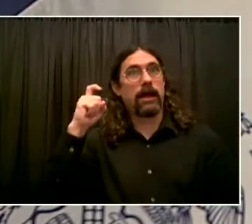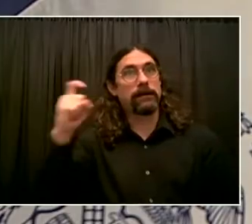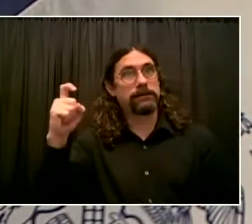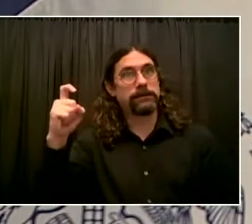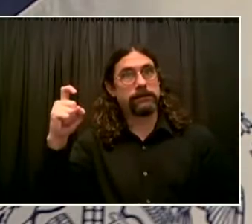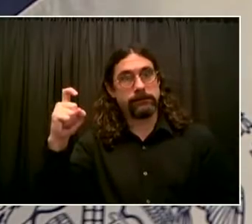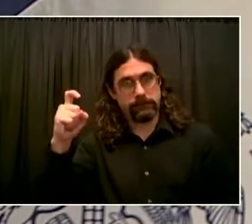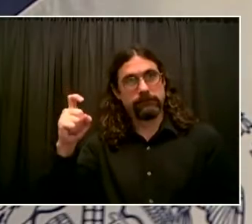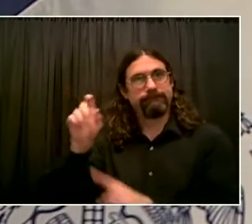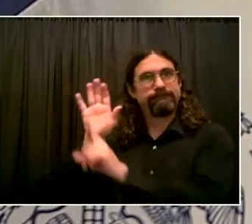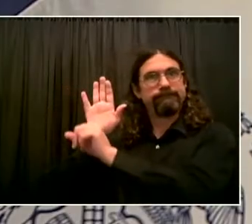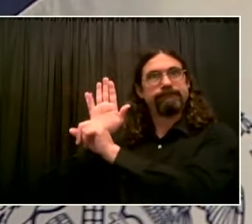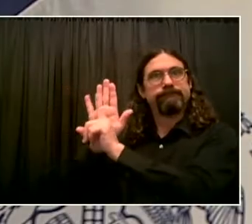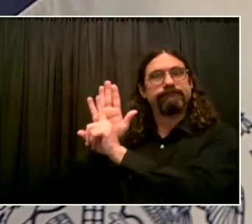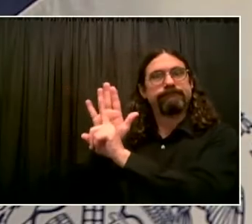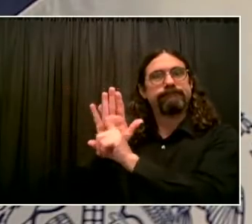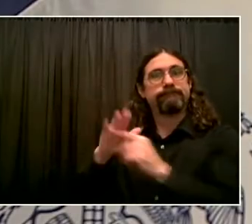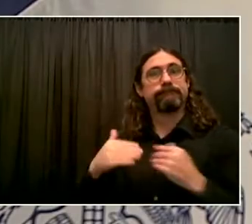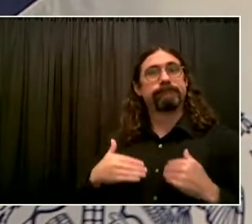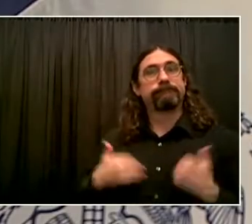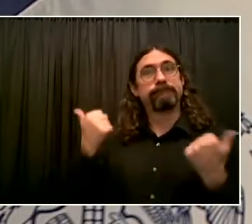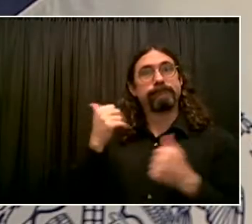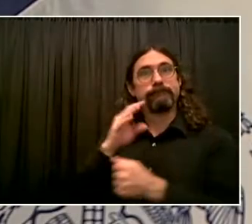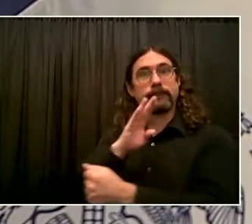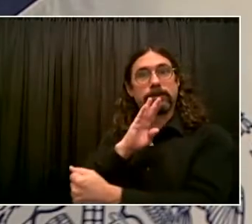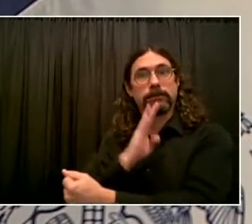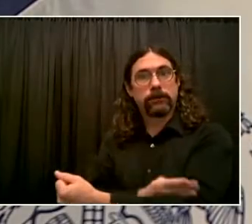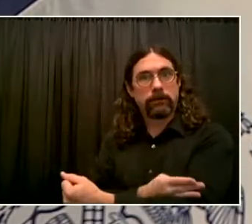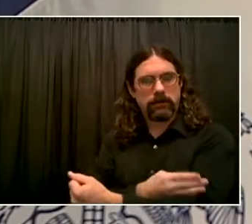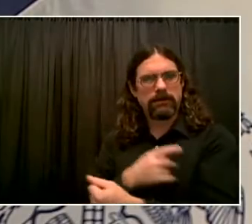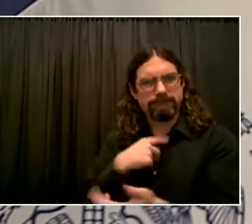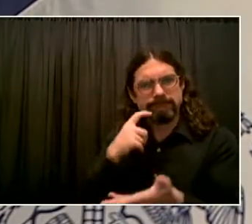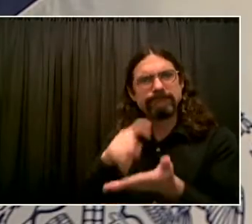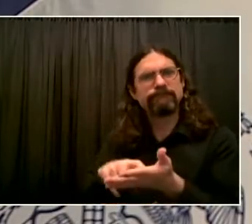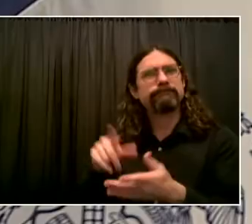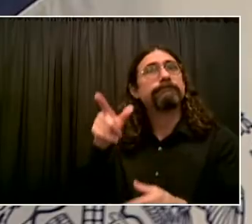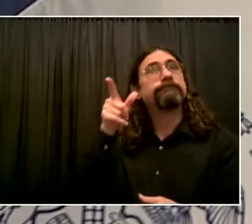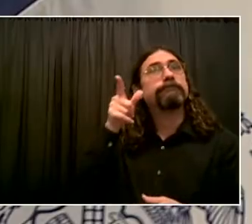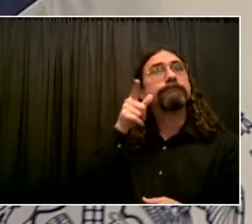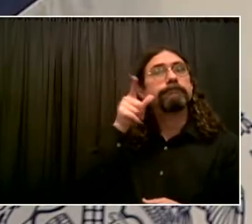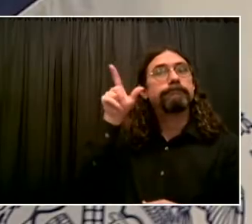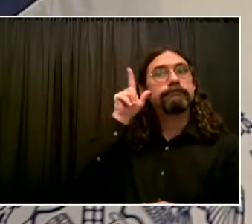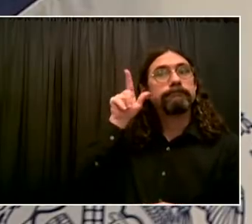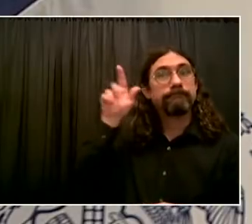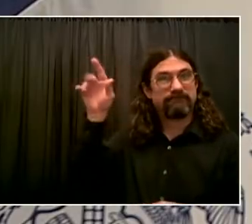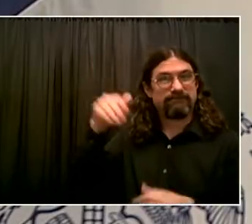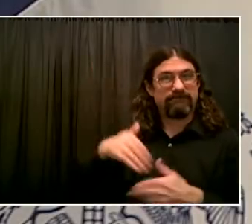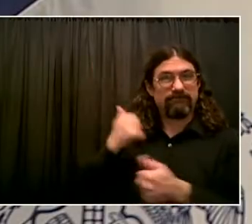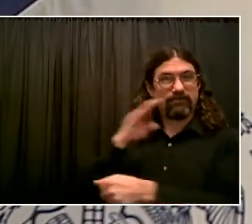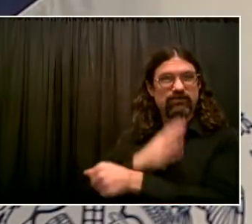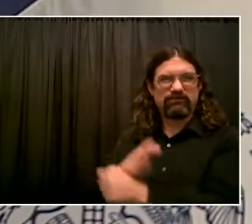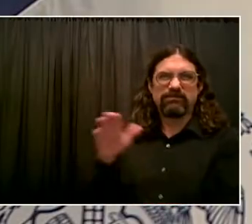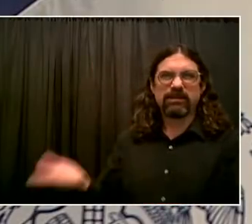YESTERDAY DAYS AFTER TWO MEN WERE CLEARED IN HIS DEATH. THERE IS ANY